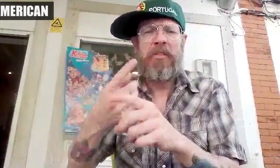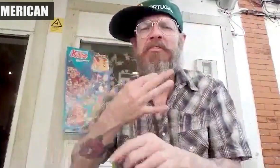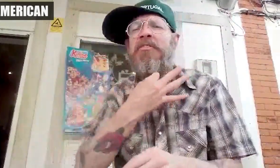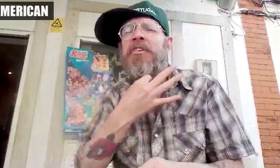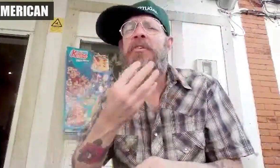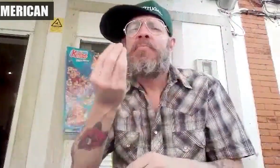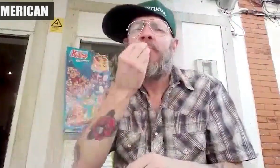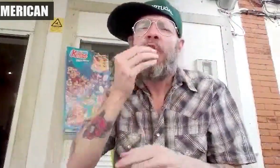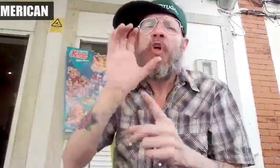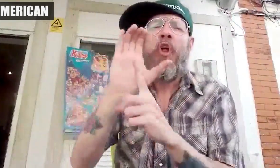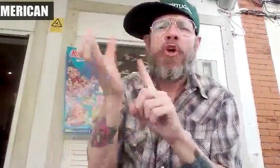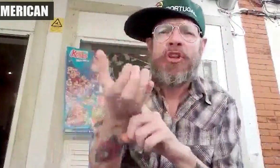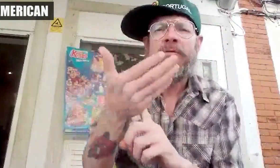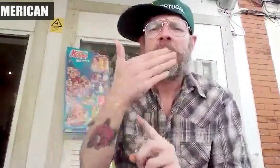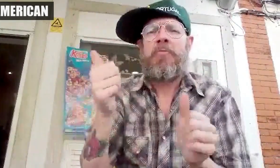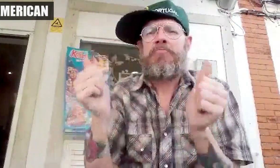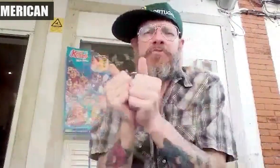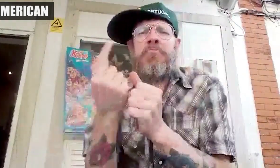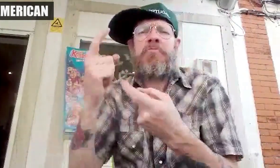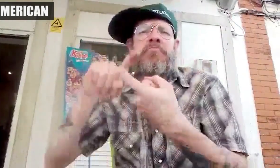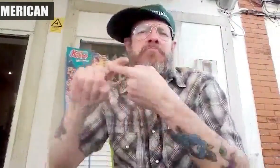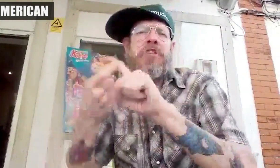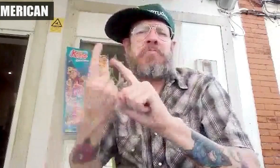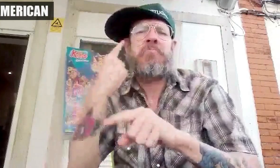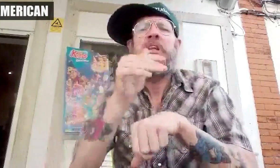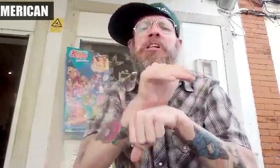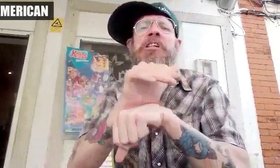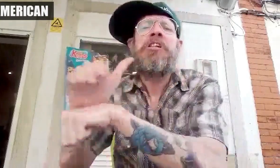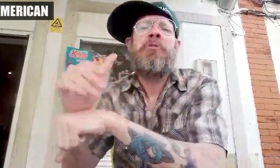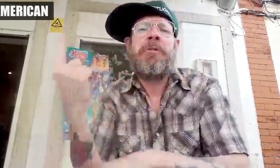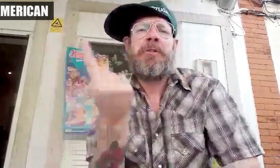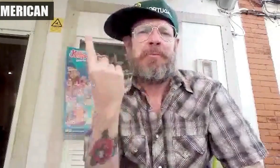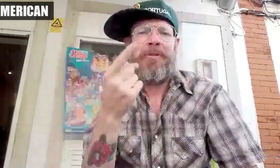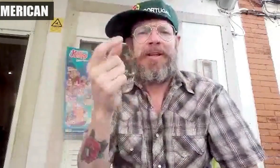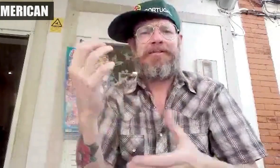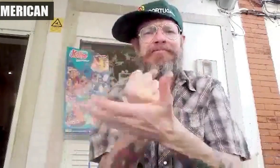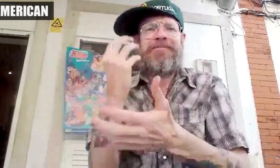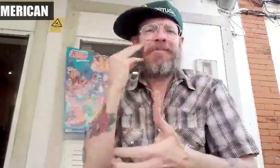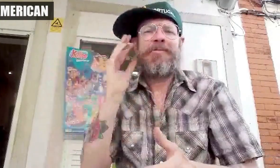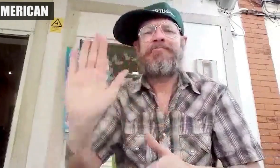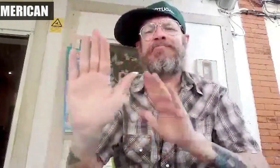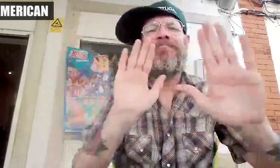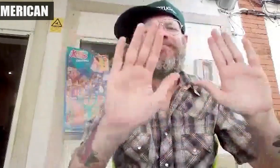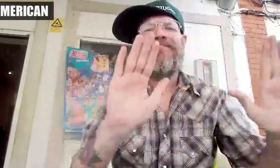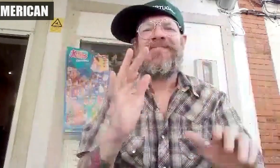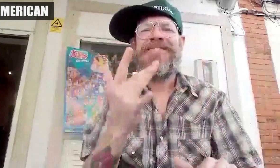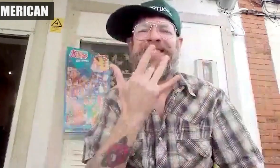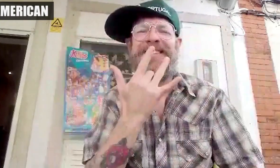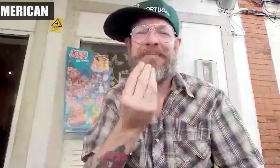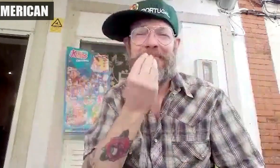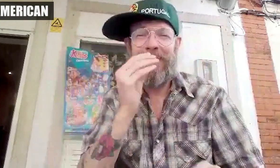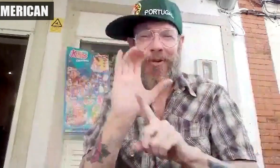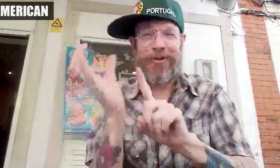If you do that, make sure you go out with friends and taste the local cuisine. That way you'll be able to get to experience the food of various cultures.